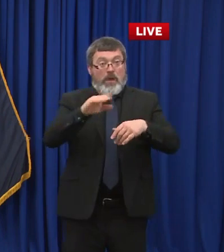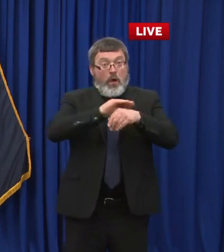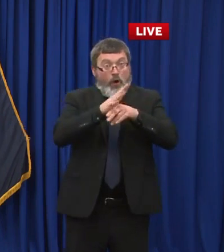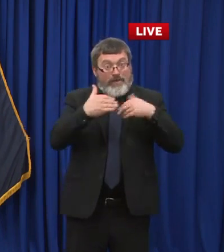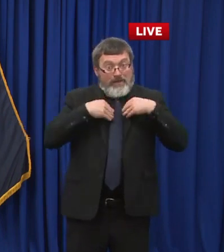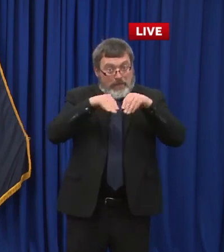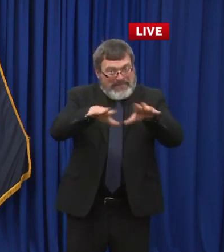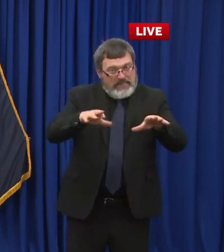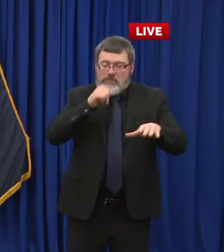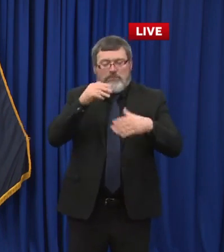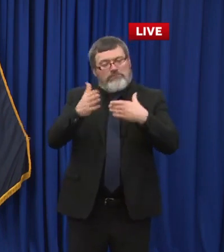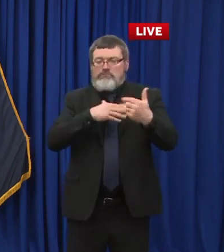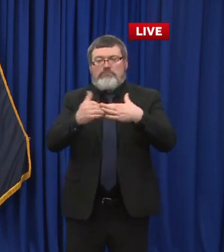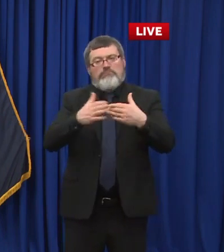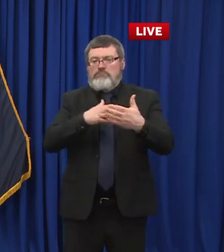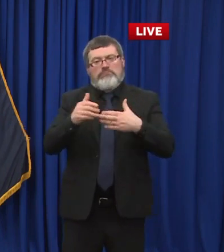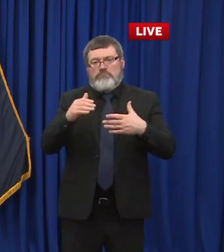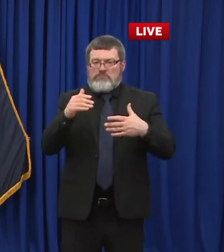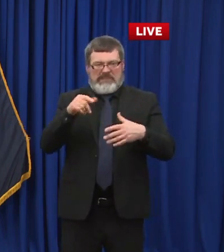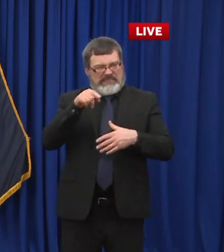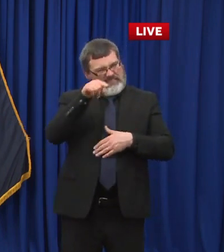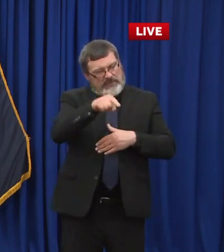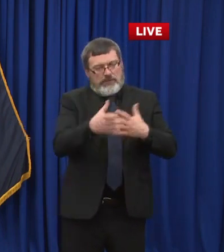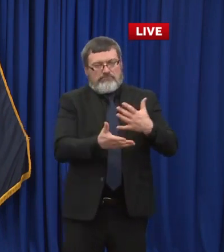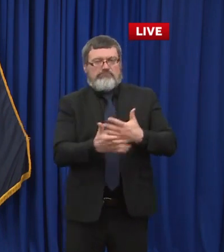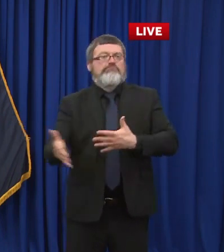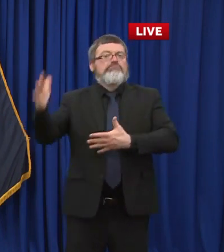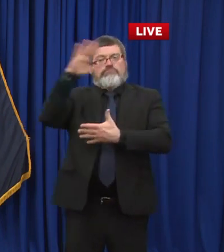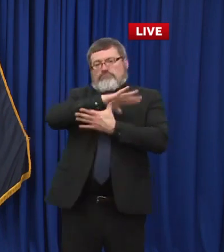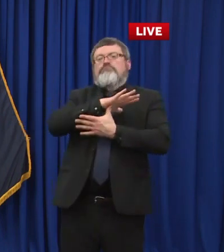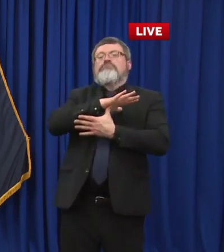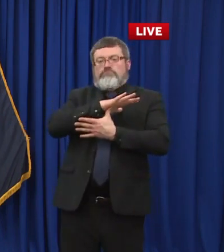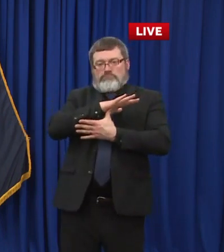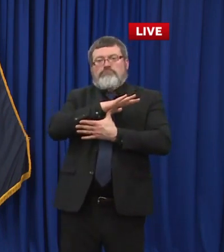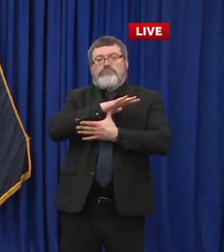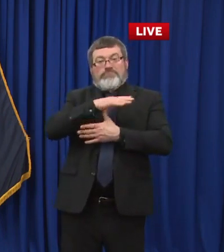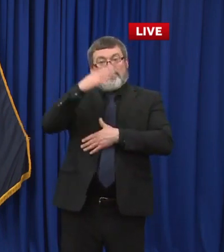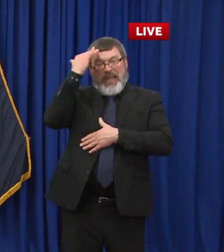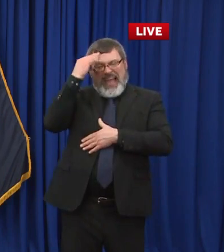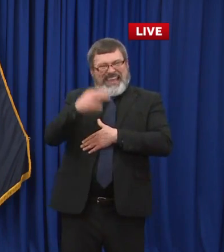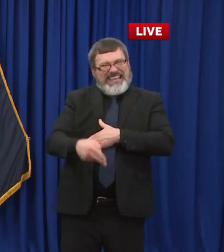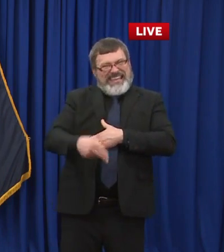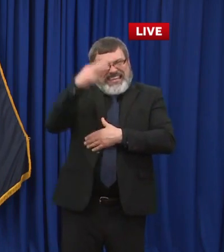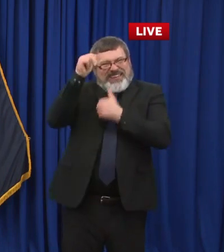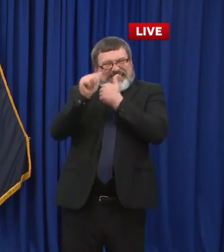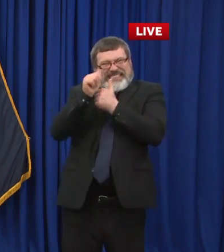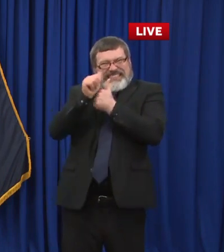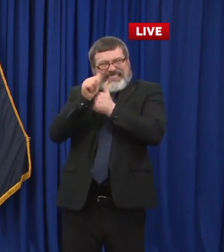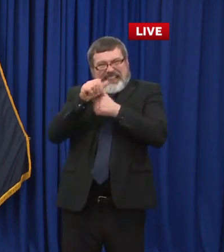WE ARE IN COMMUNICATION WITH THE VETERANS HOME AND LONG-TERM CARE FACILITIES.